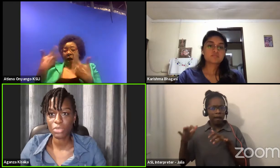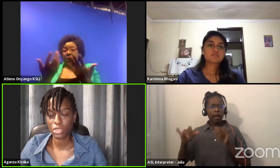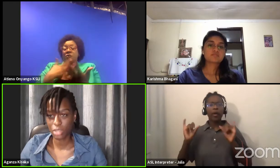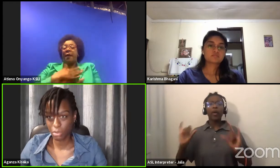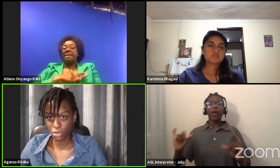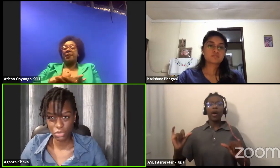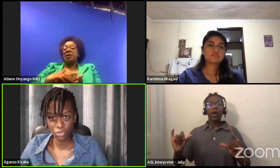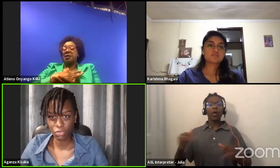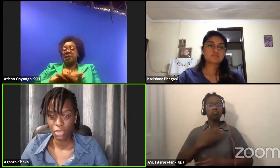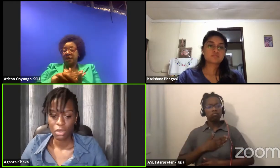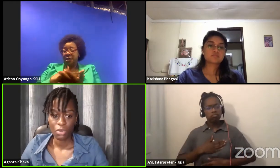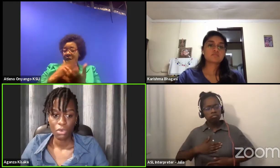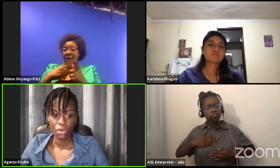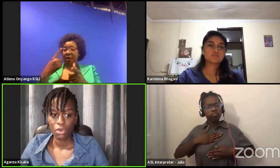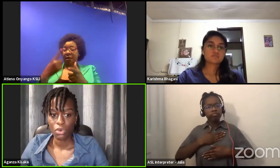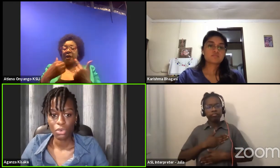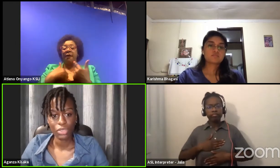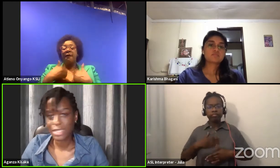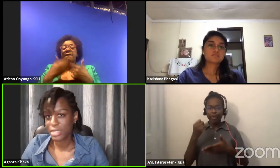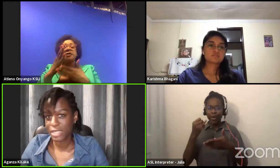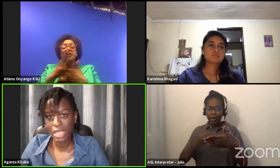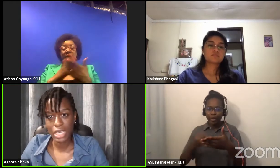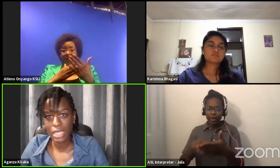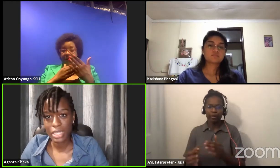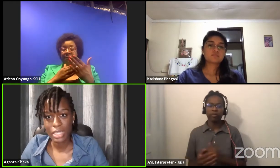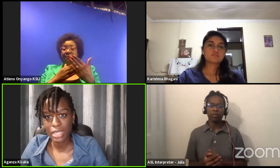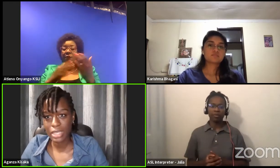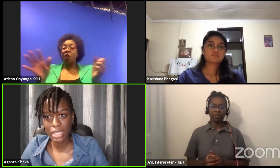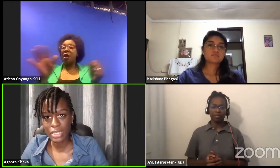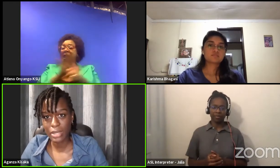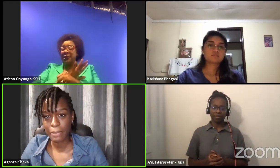to some sort of holistic theater.